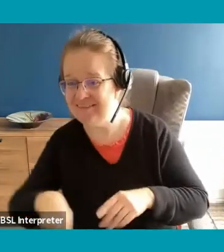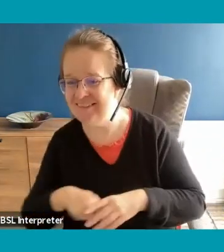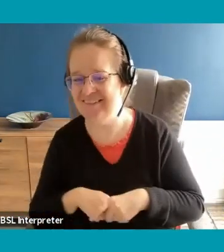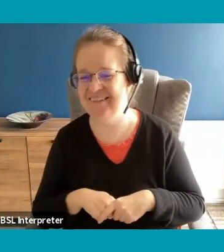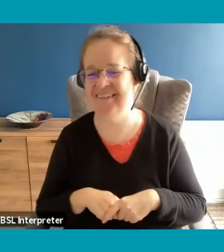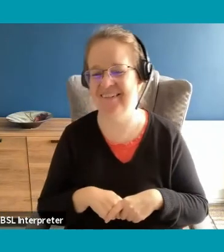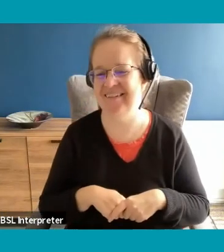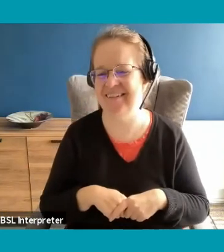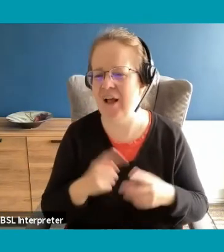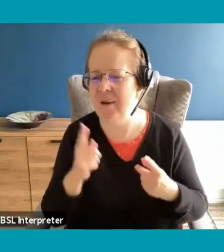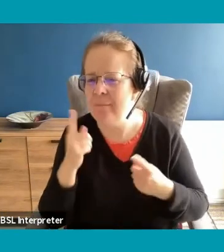else we have coming in.